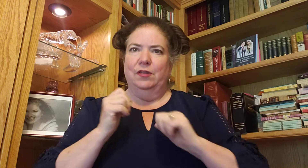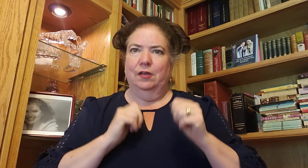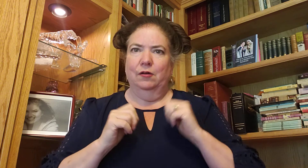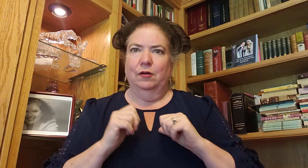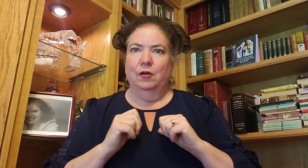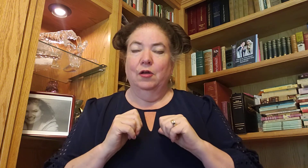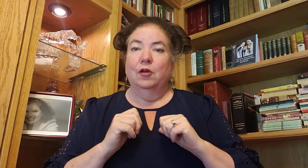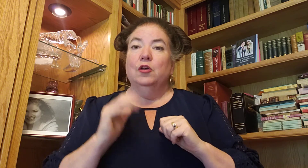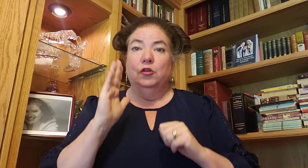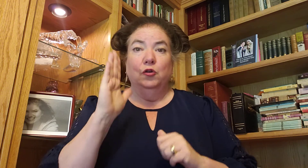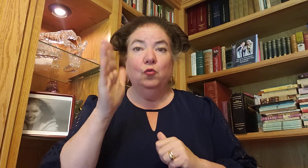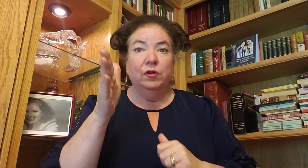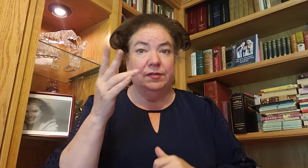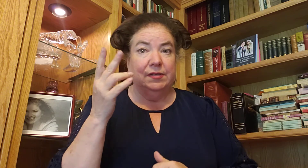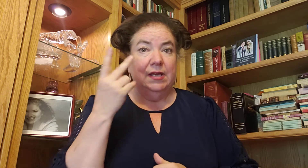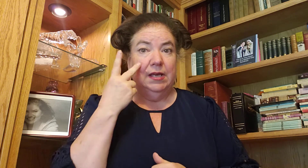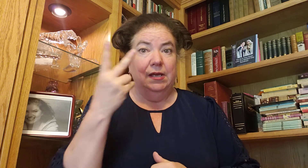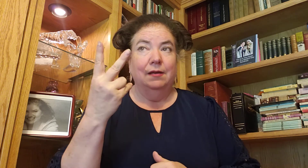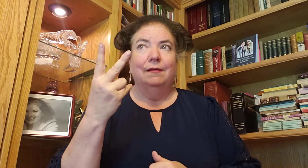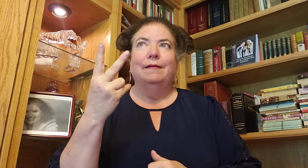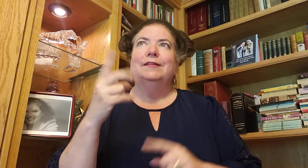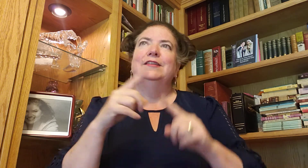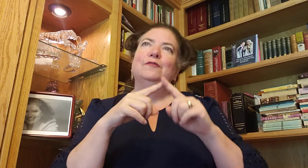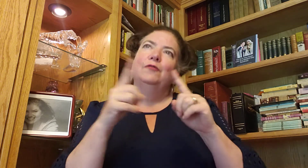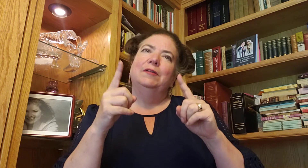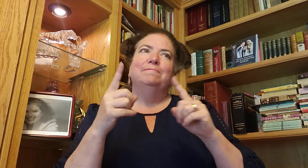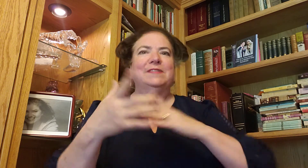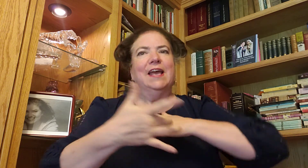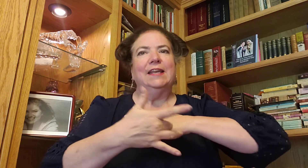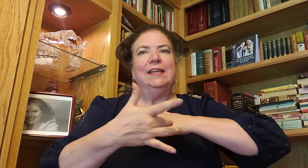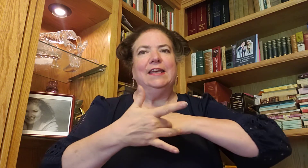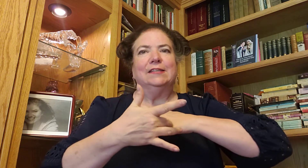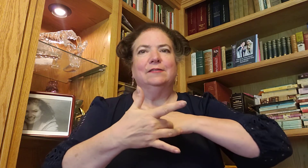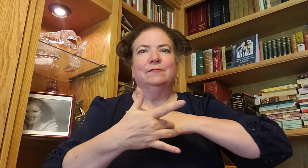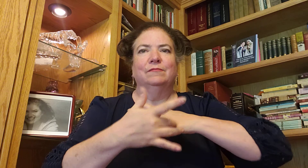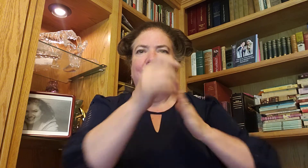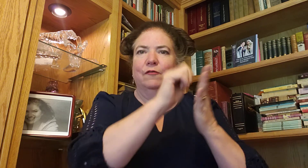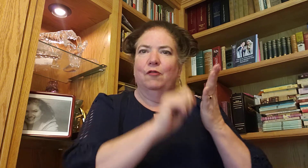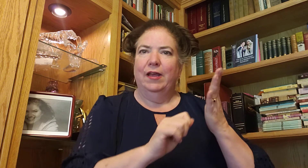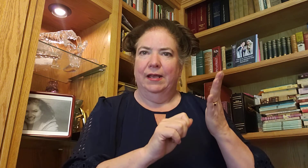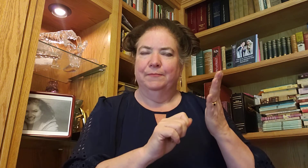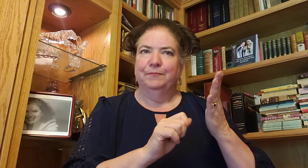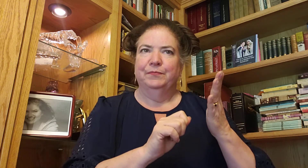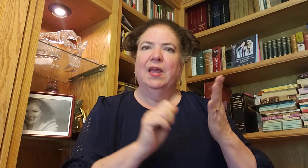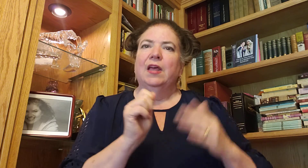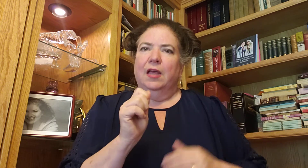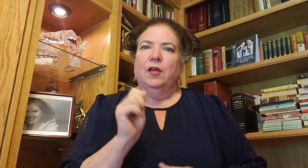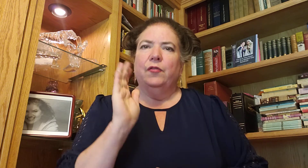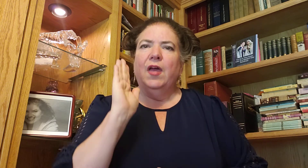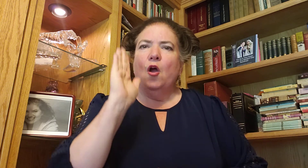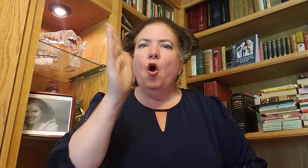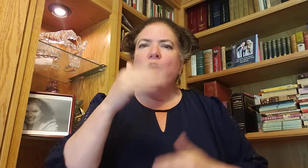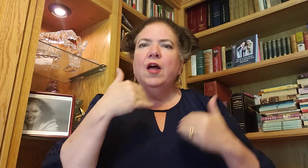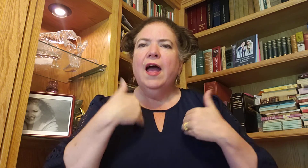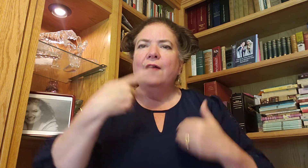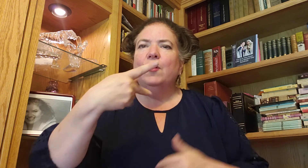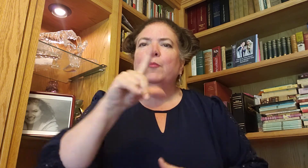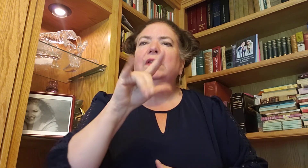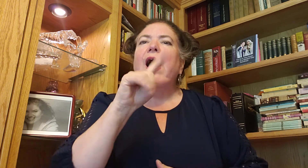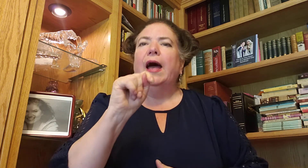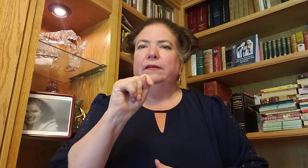theater you will see different techniques of writing. They all have a plot ... and